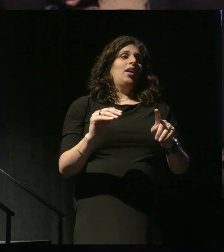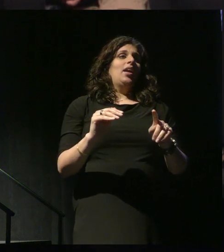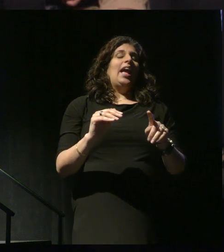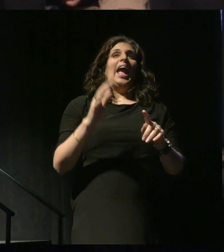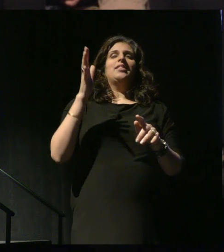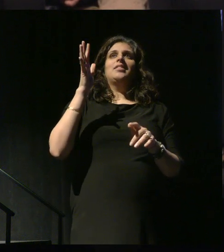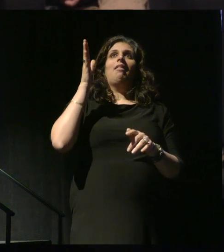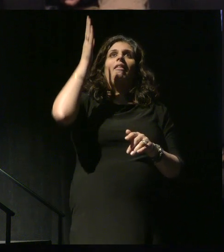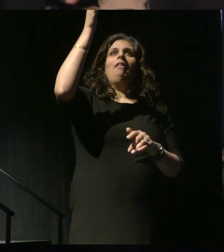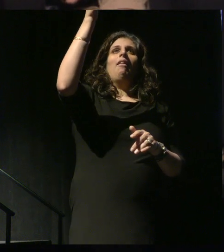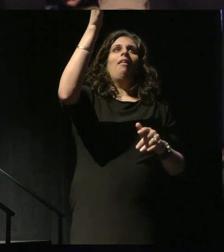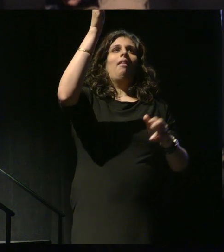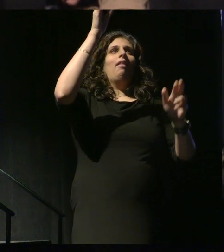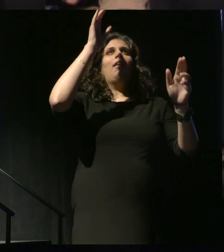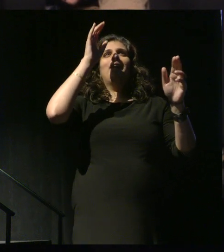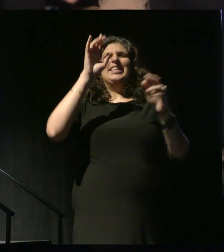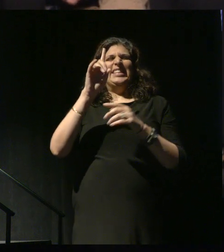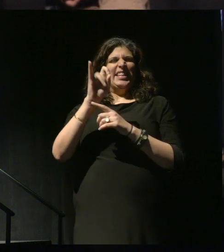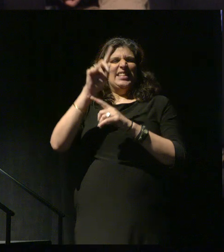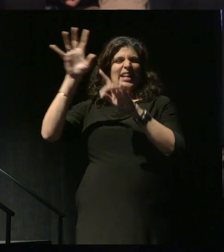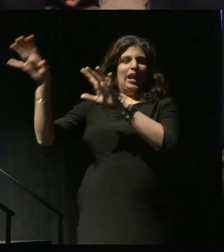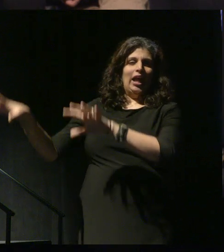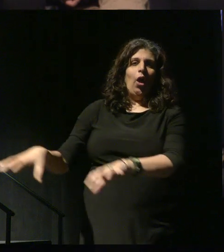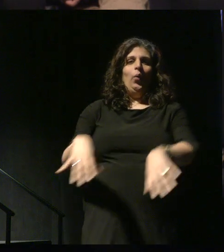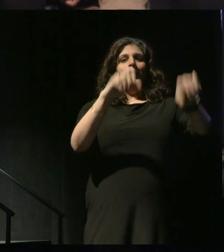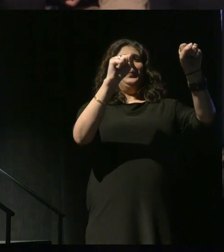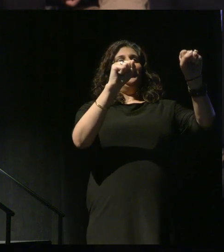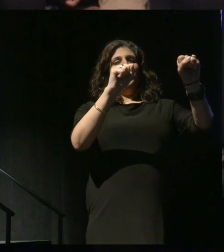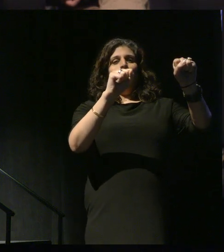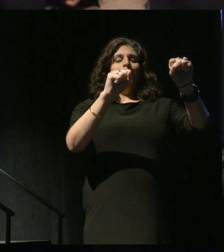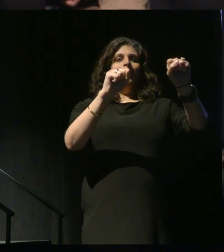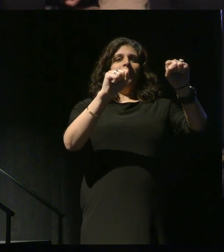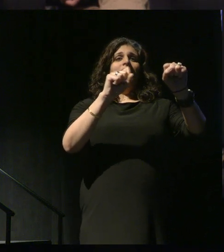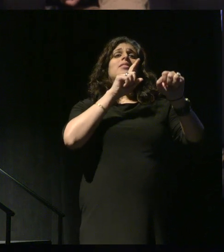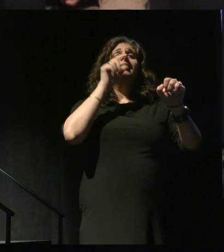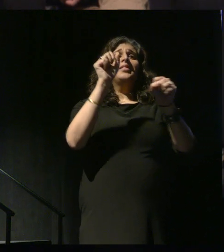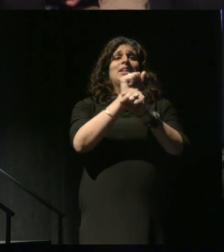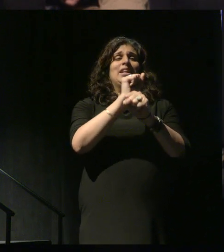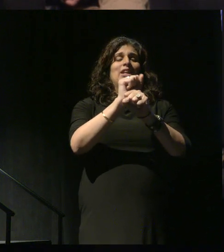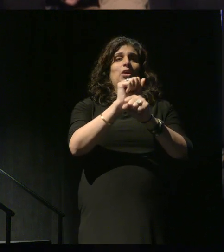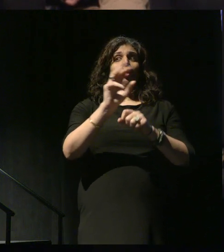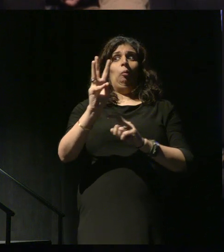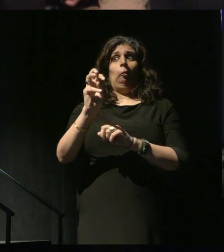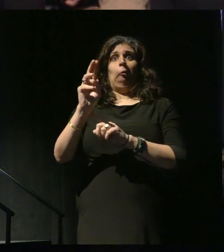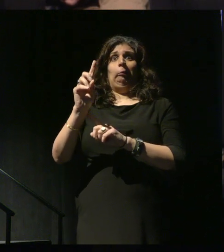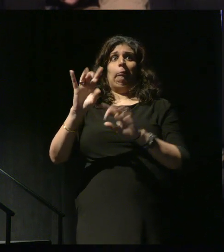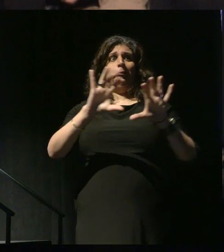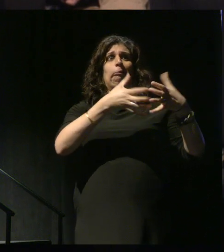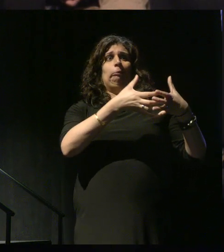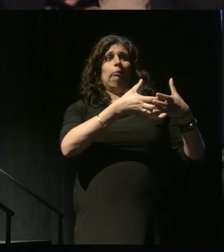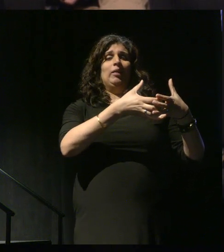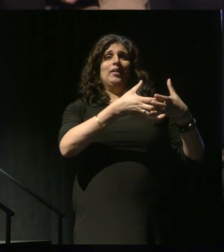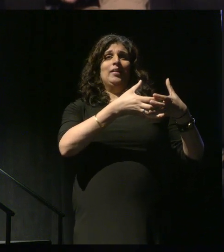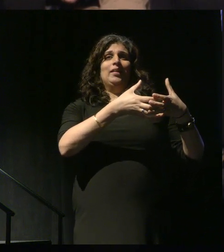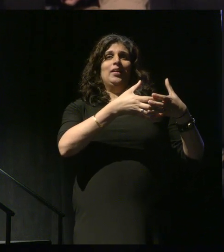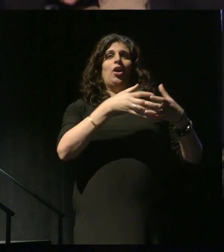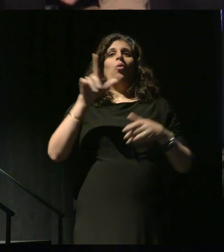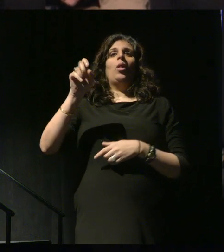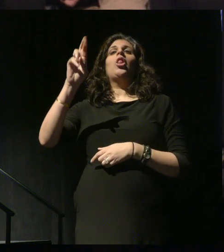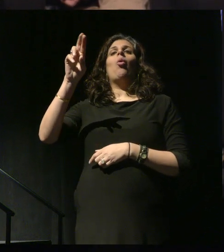And there is in fact a literal like, Lord. I've led a very strange life, yeah.